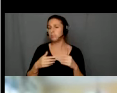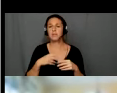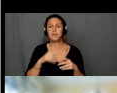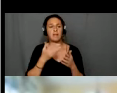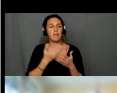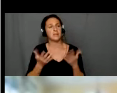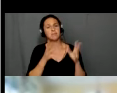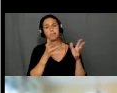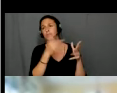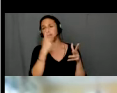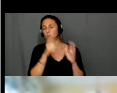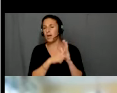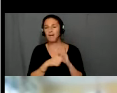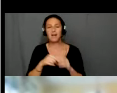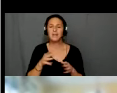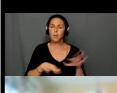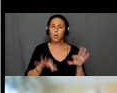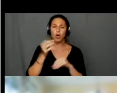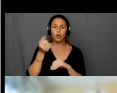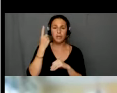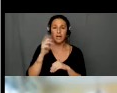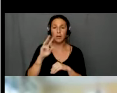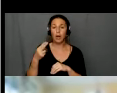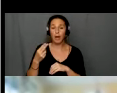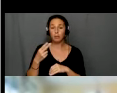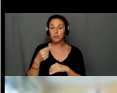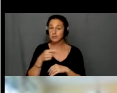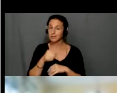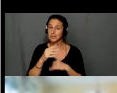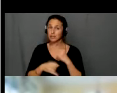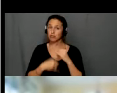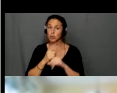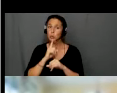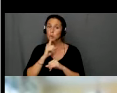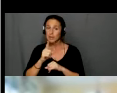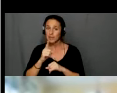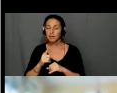But it's important to understand that the warehousing industry is is really the goods movement industry.